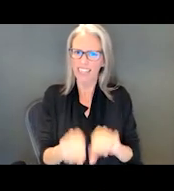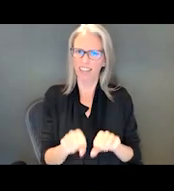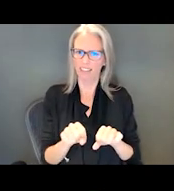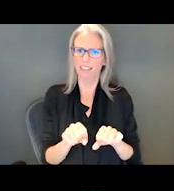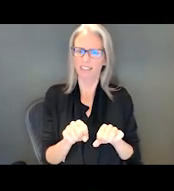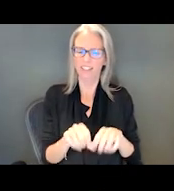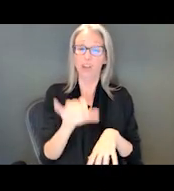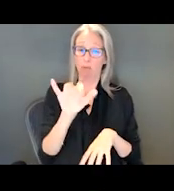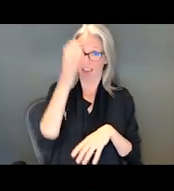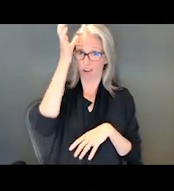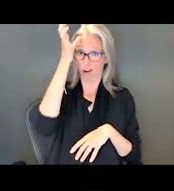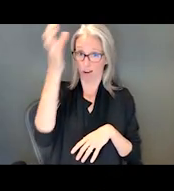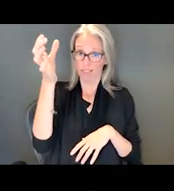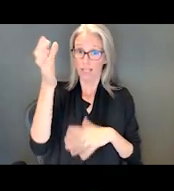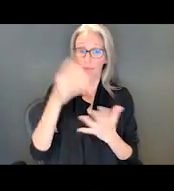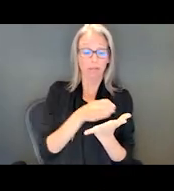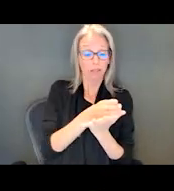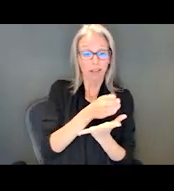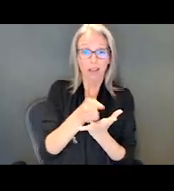be prioritized.